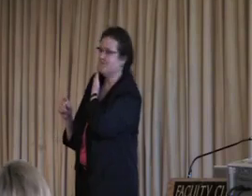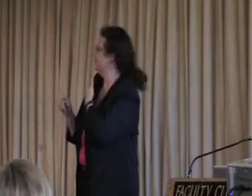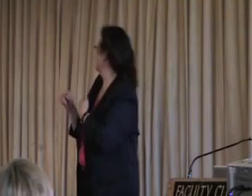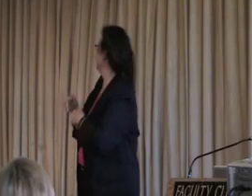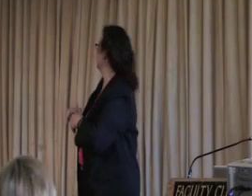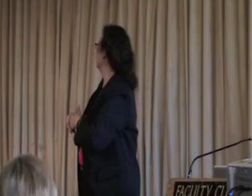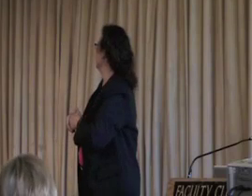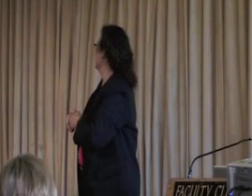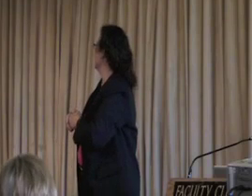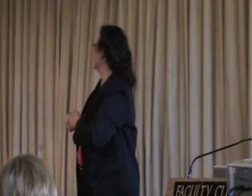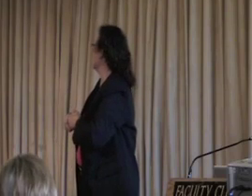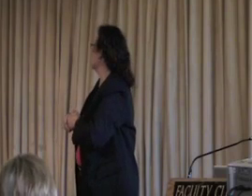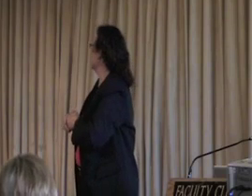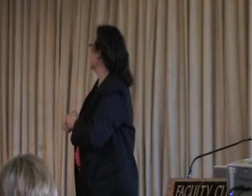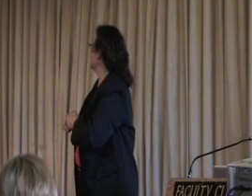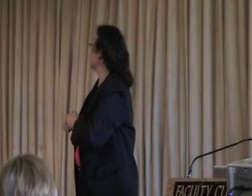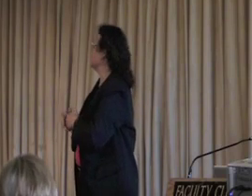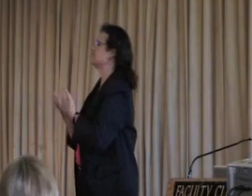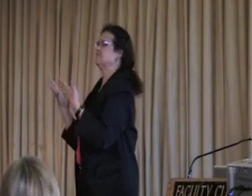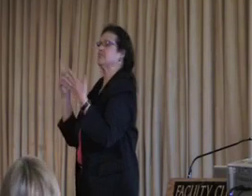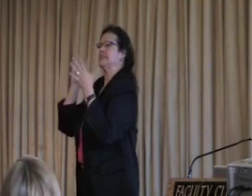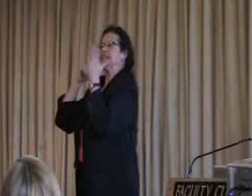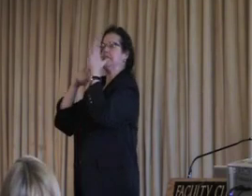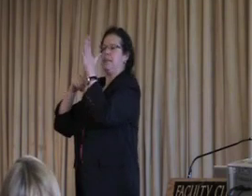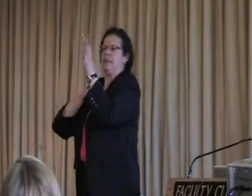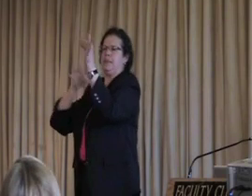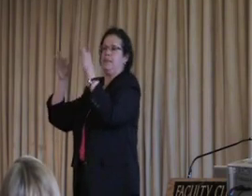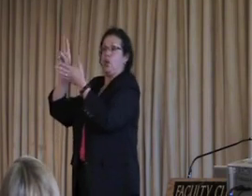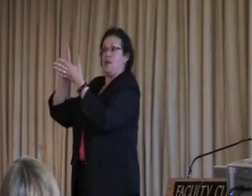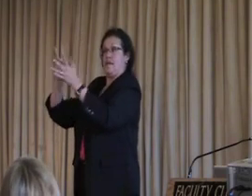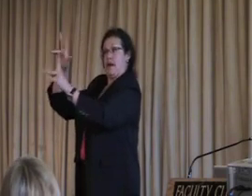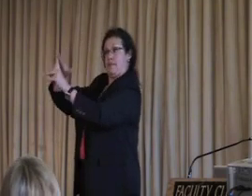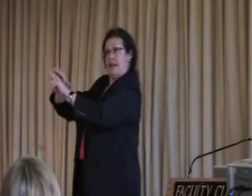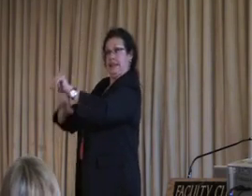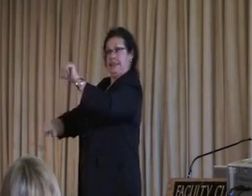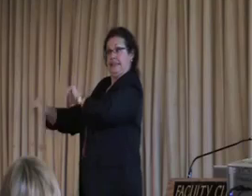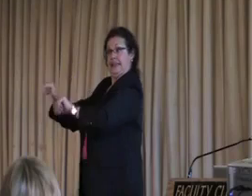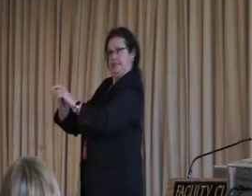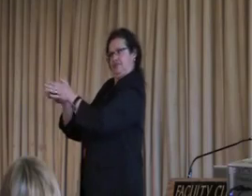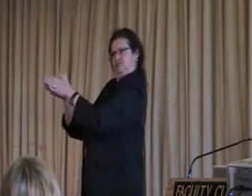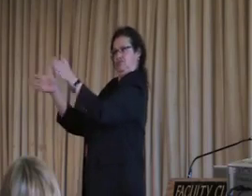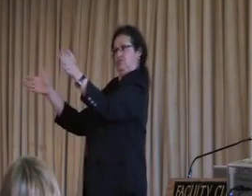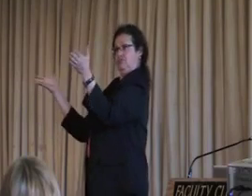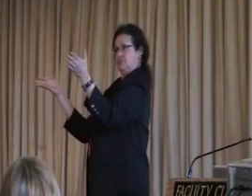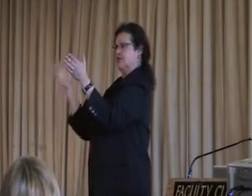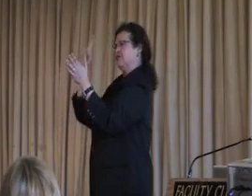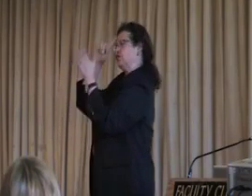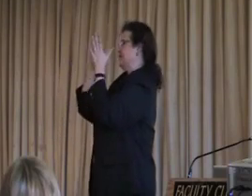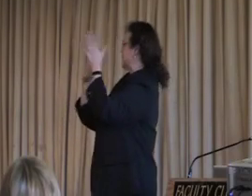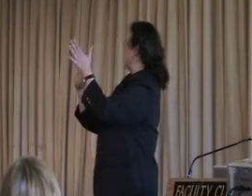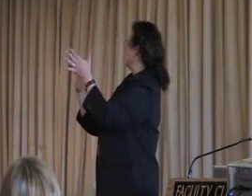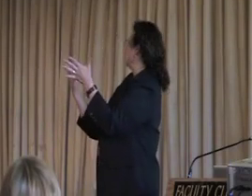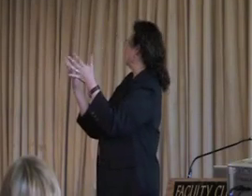I'll speak a little bit more about that in a moment. The university of applied science